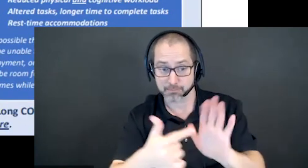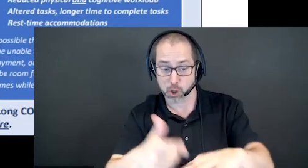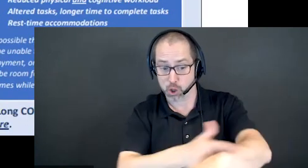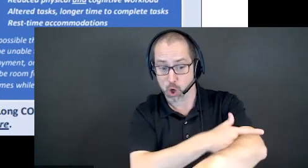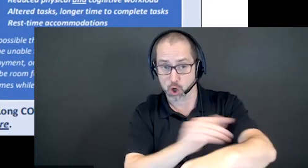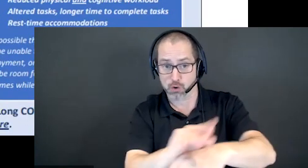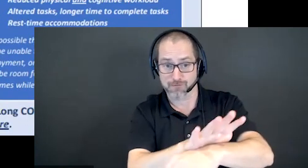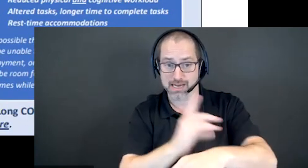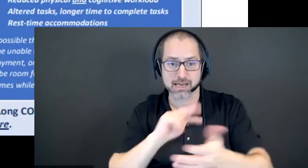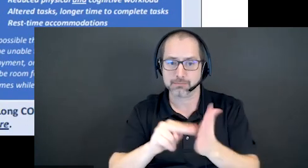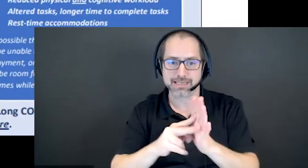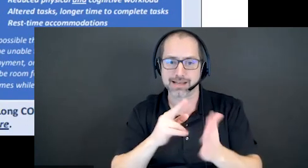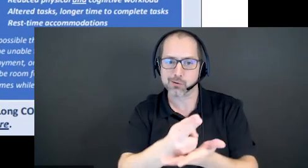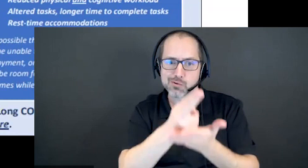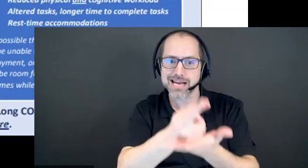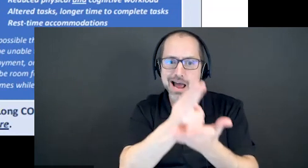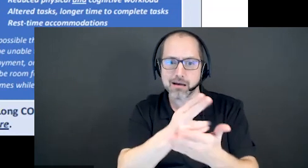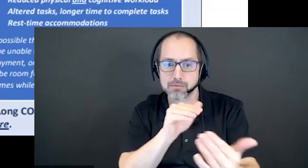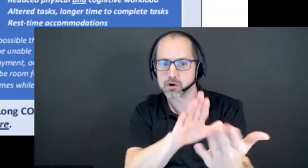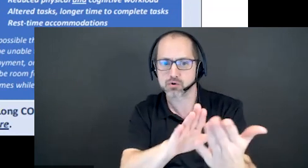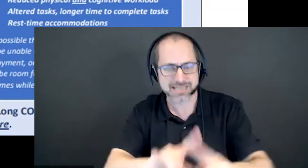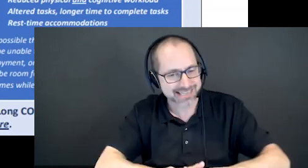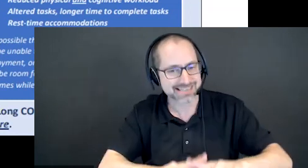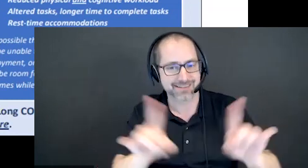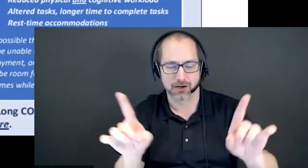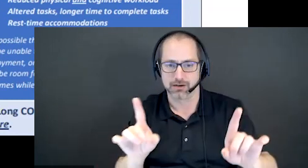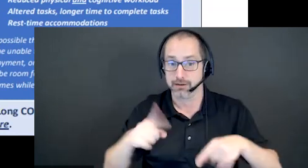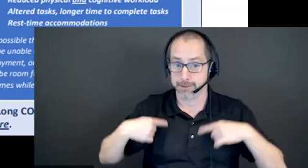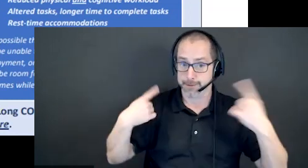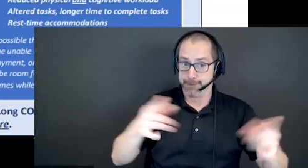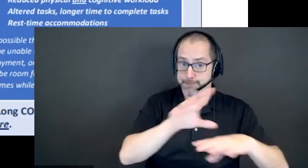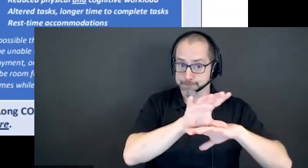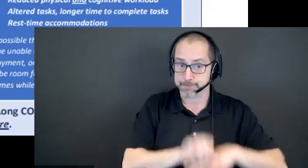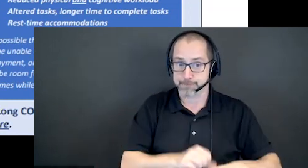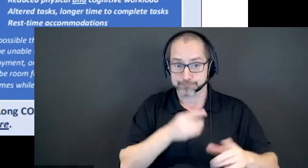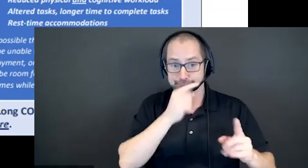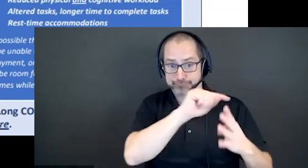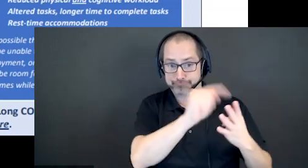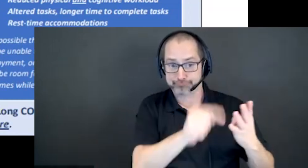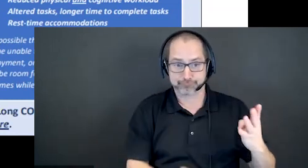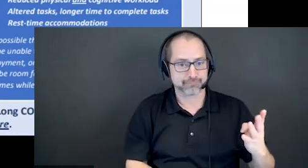approach than what those of us in Rehabilitation have normally done so we wanted to highlight some